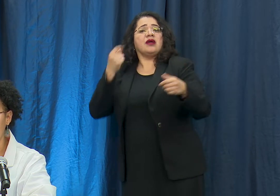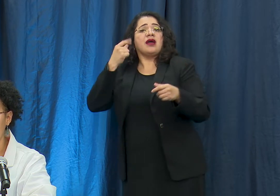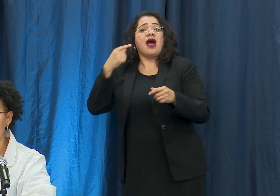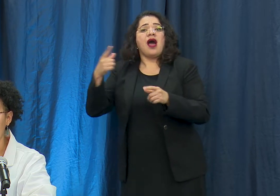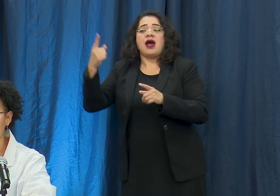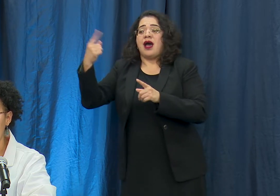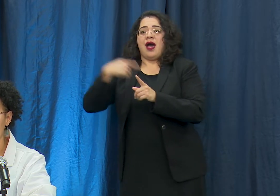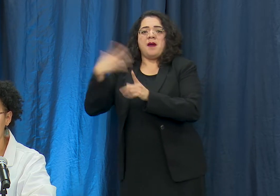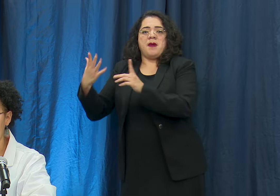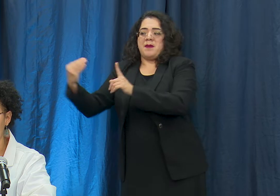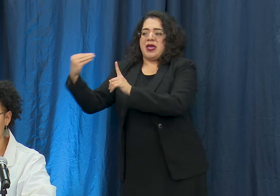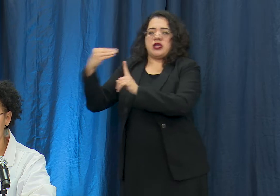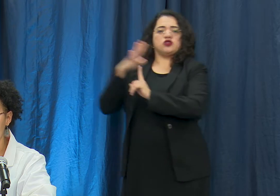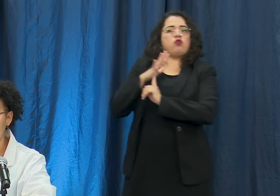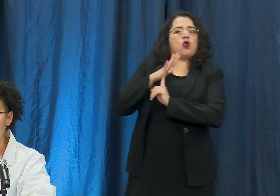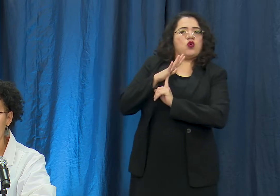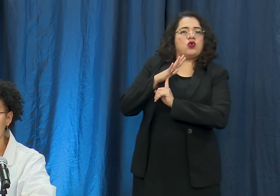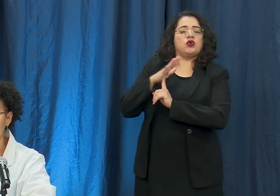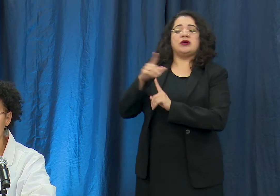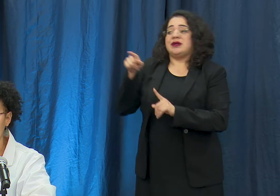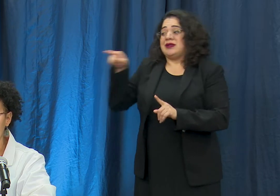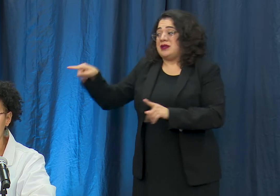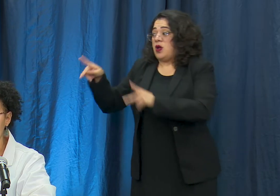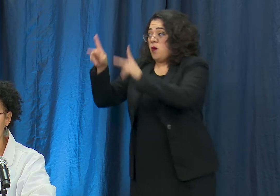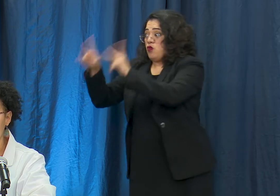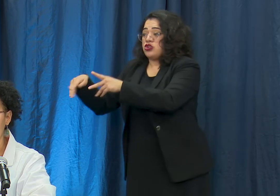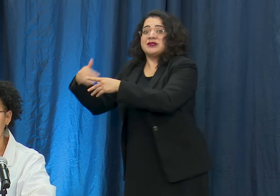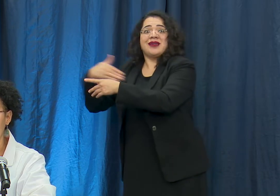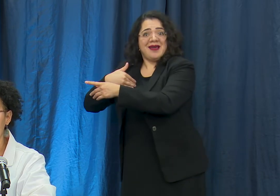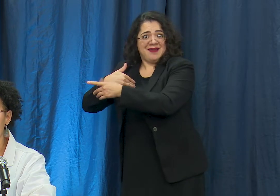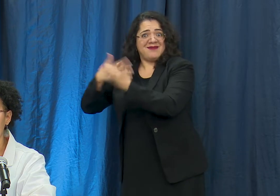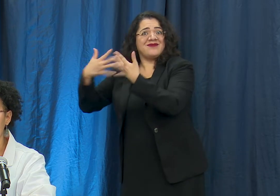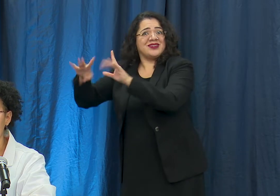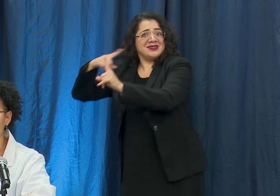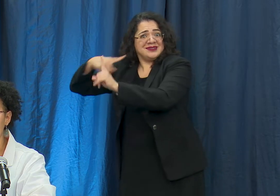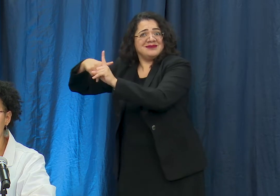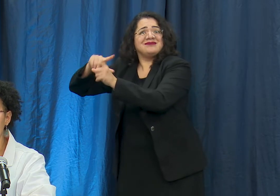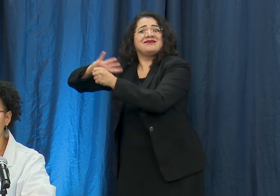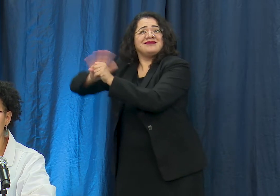who has the virus and so you need to quarantine so that if you do develop